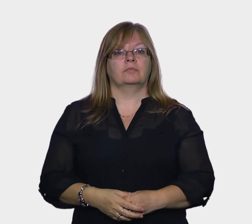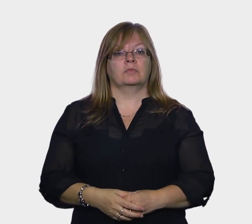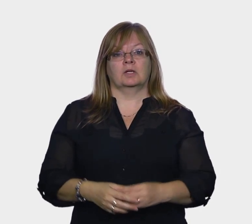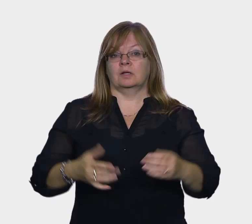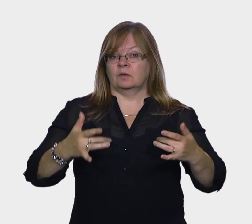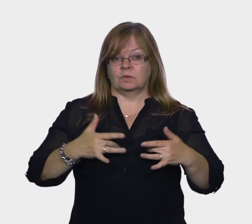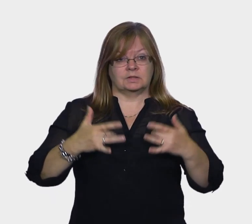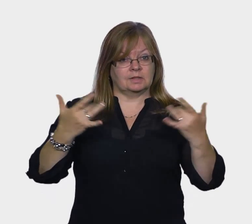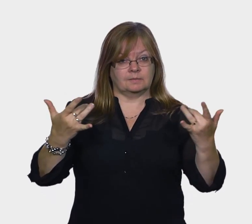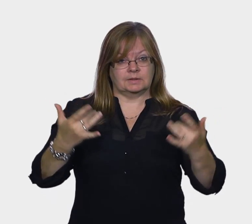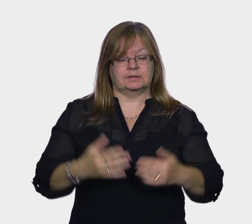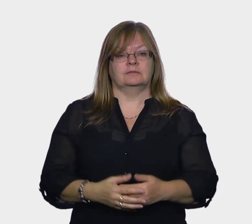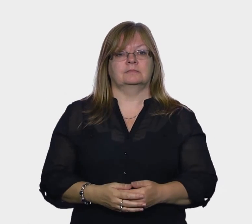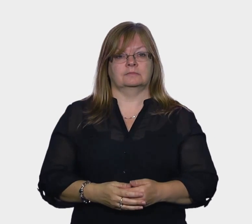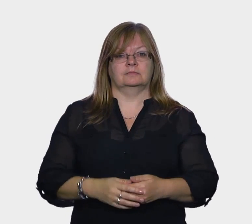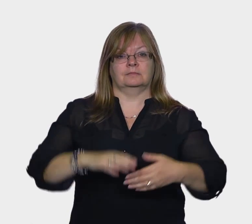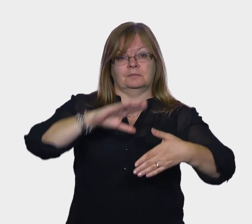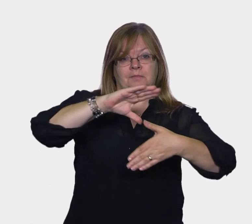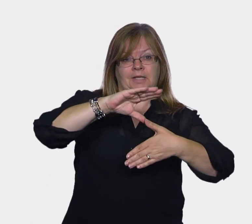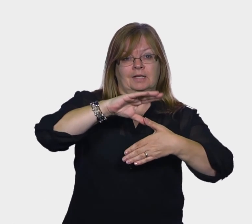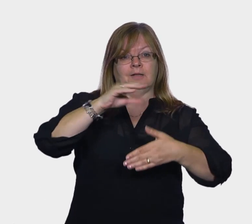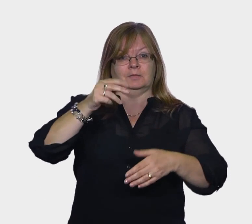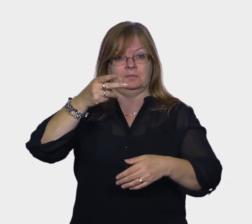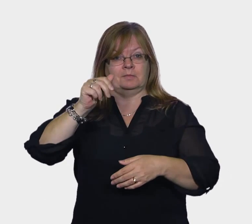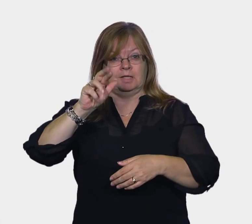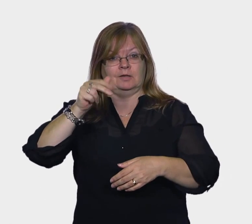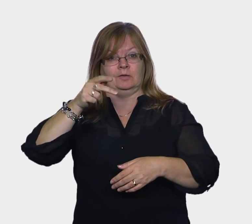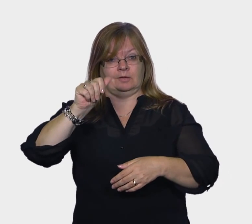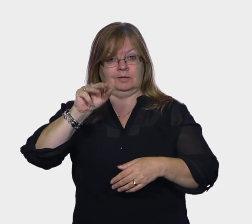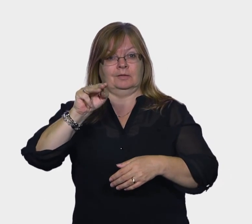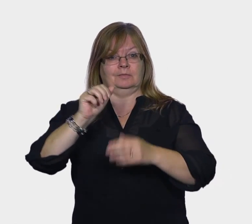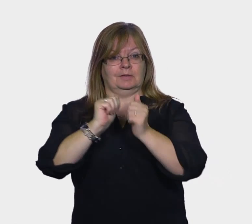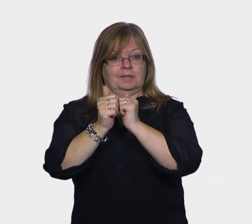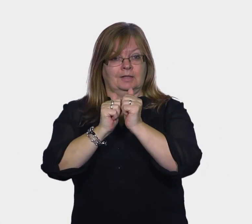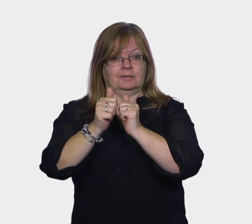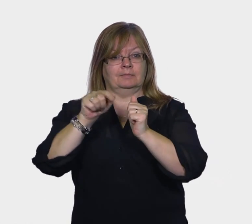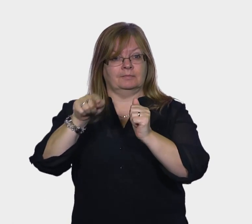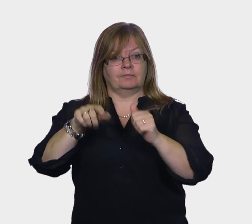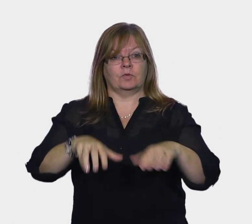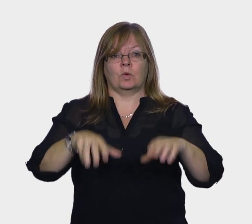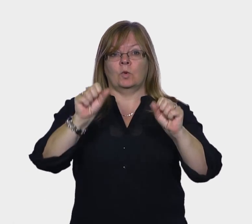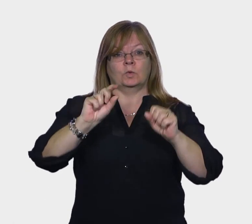What’s happening? The Pan Am and Parapan Am Games